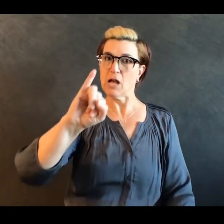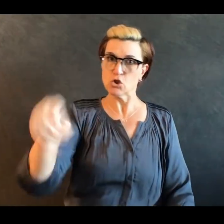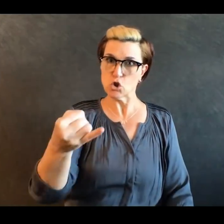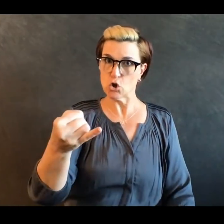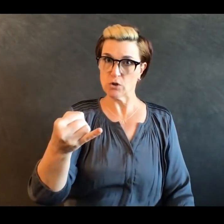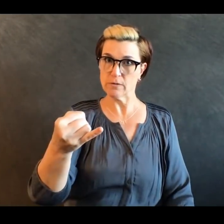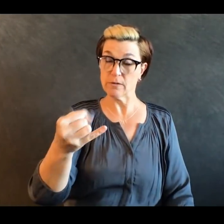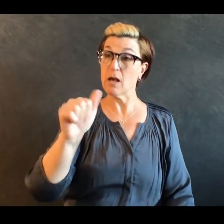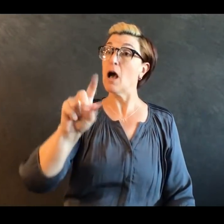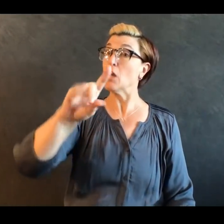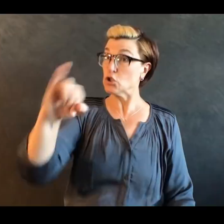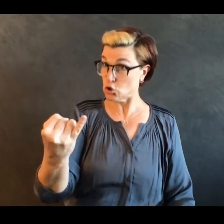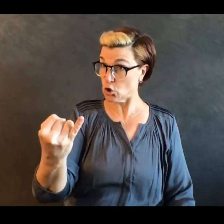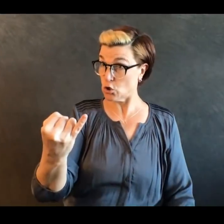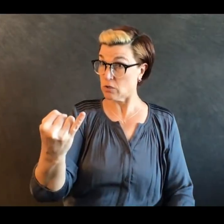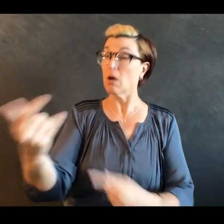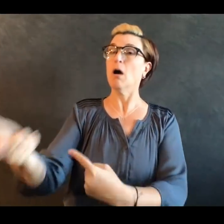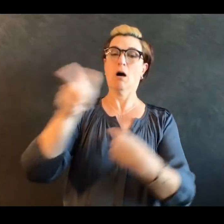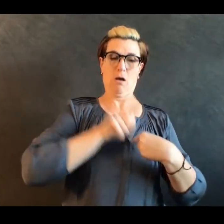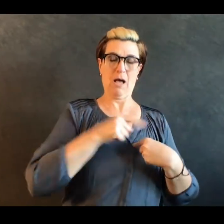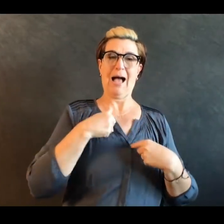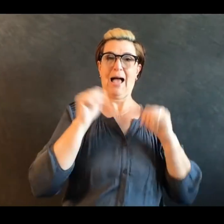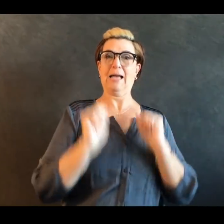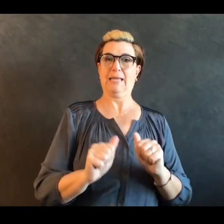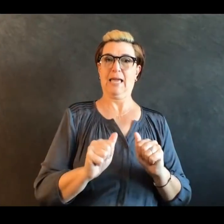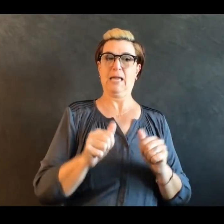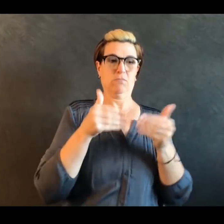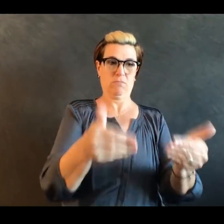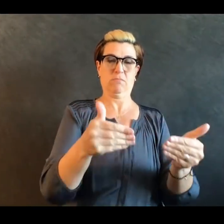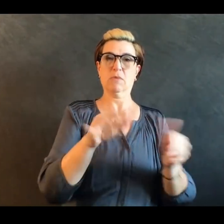we have a tremendous number of people that have to come into government and